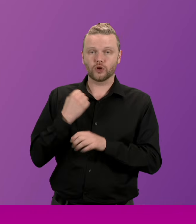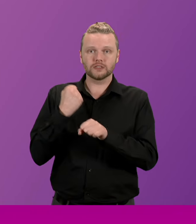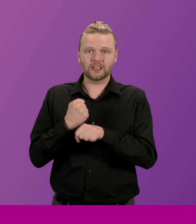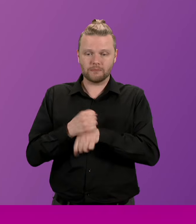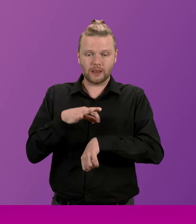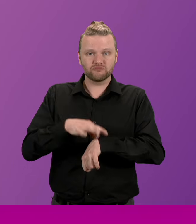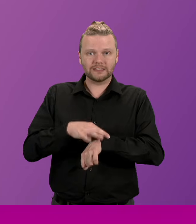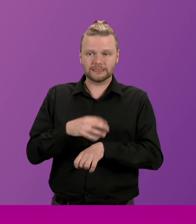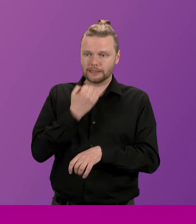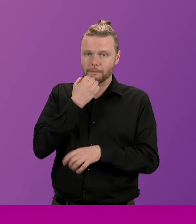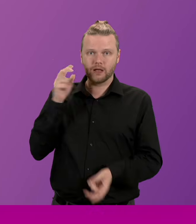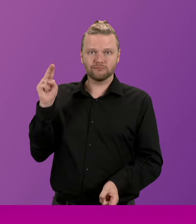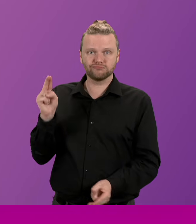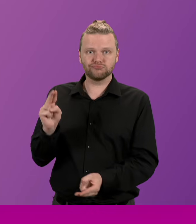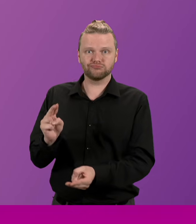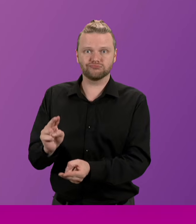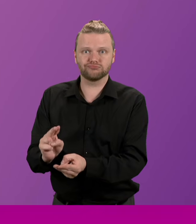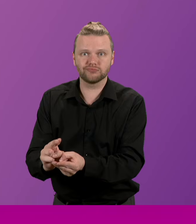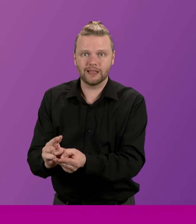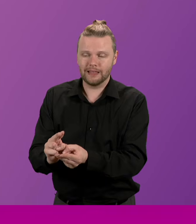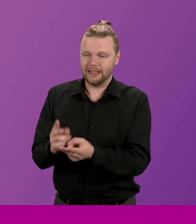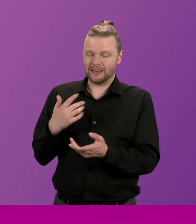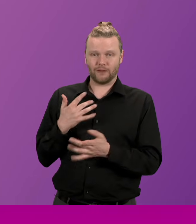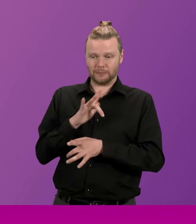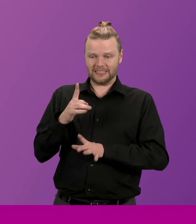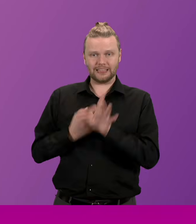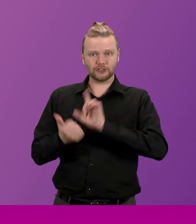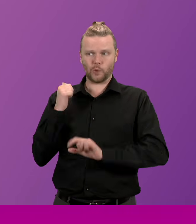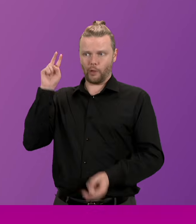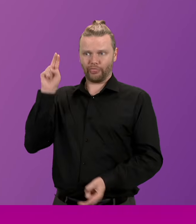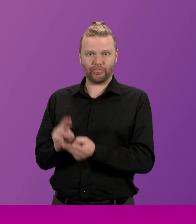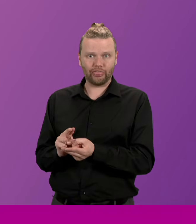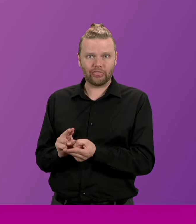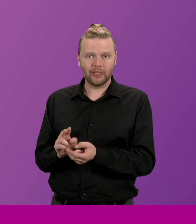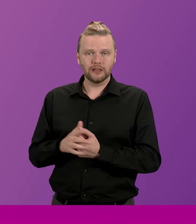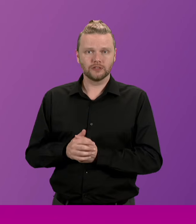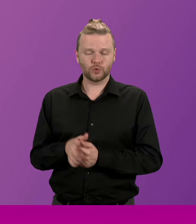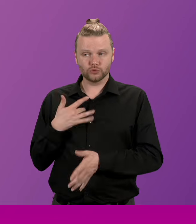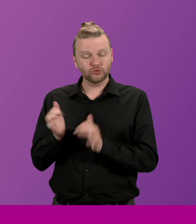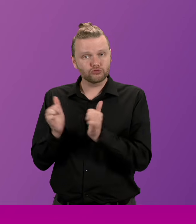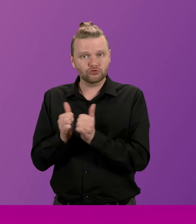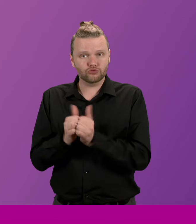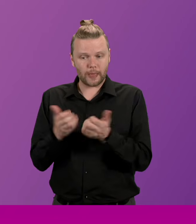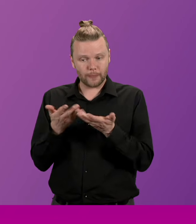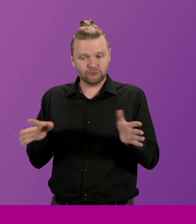declined every year since 2021 and is down on the number 10 years ago. Does the First Minister agree with the broad analysis in Alan Milburn’s report and what will